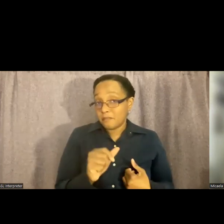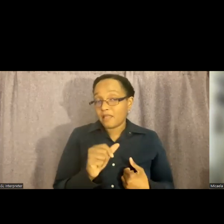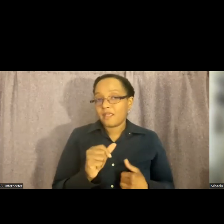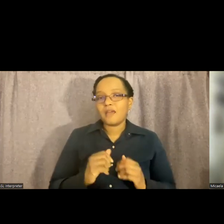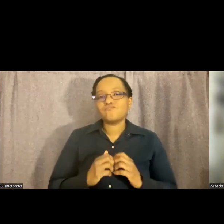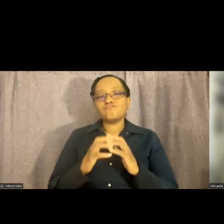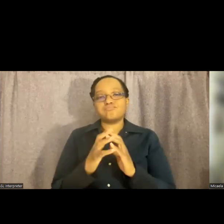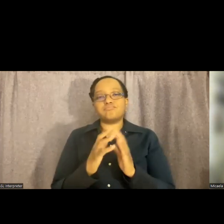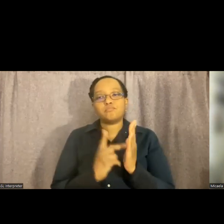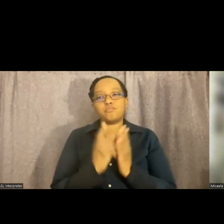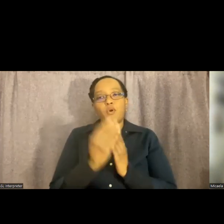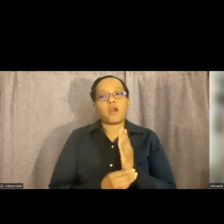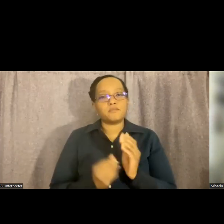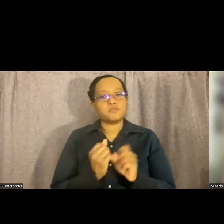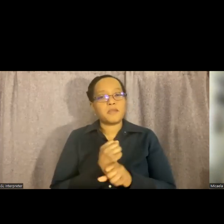the program to make that possible.